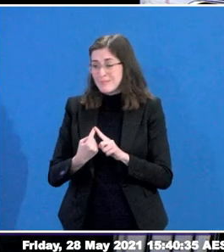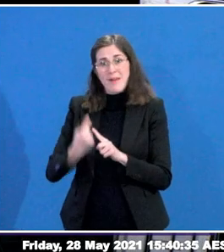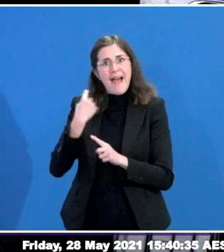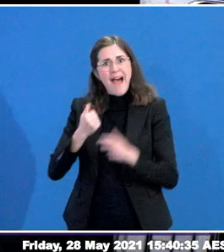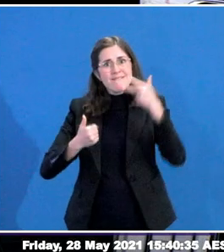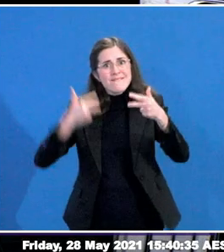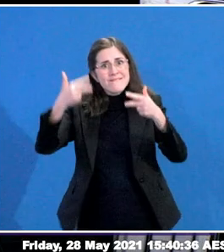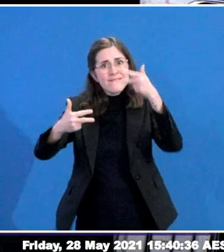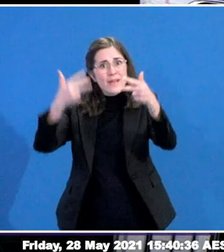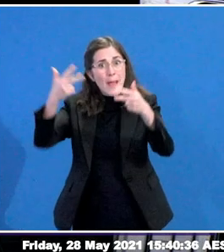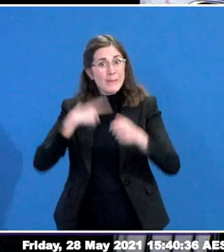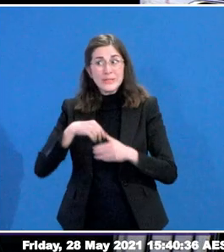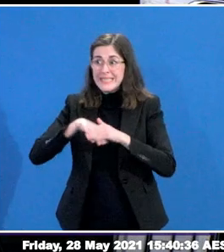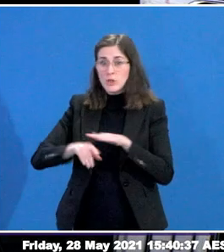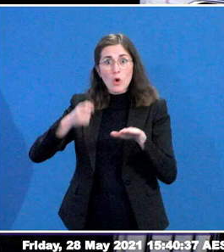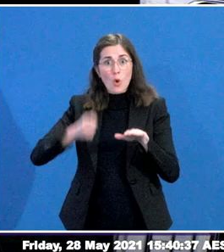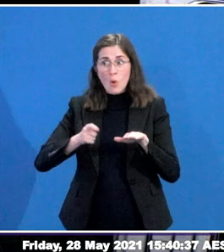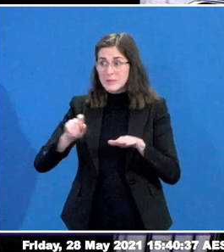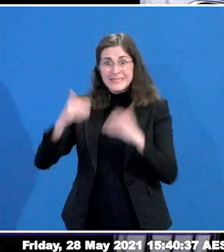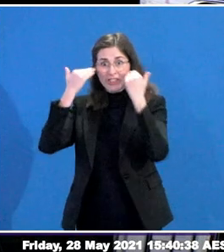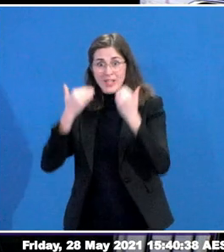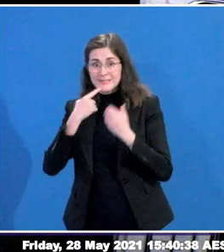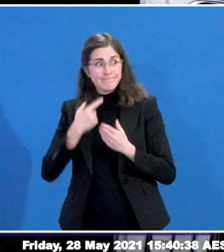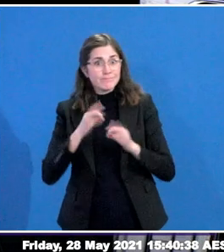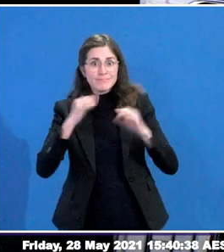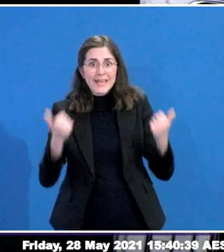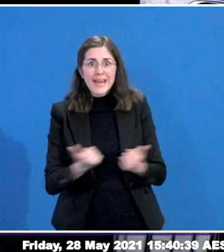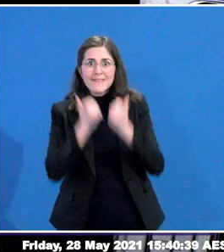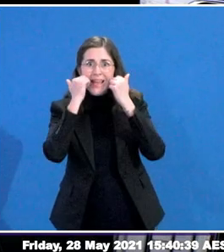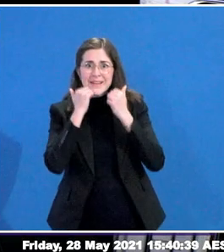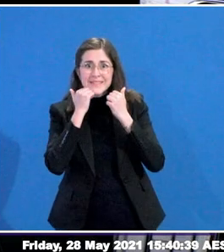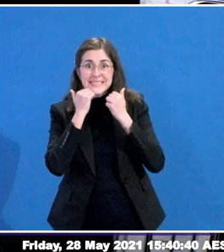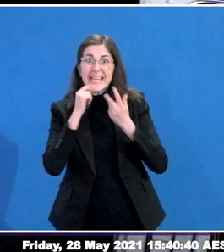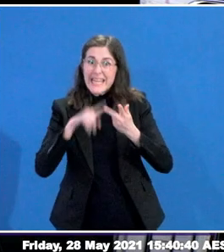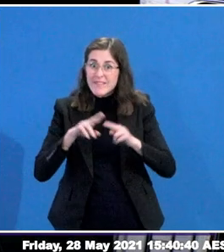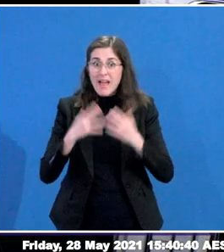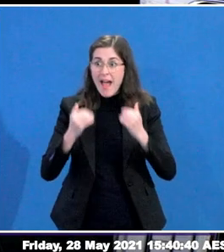prosecutions involving violence and abuse against people with disabilities